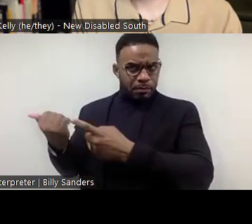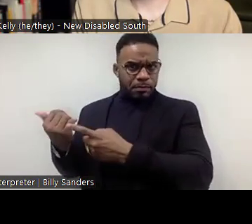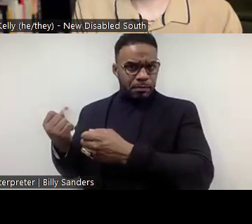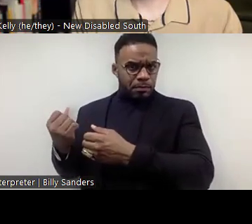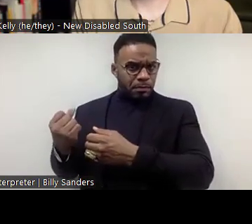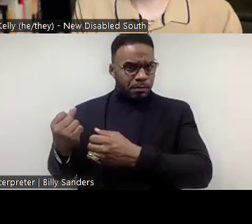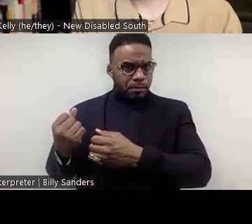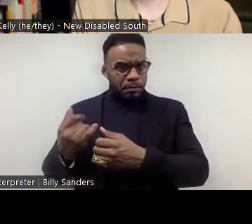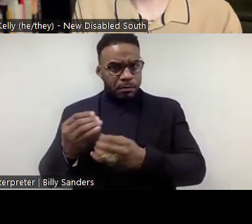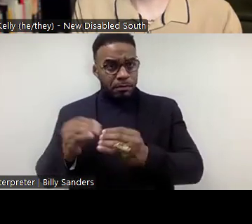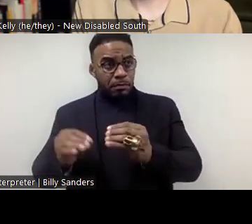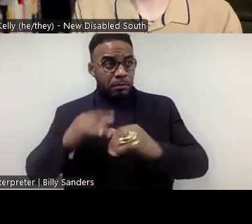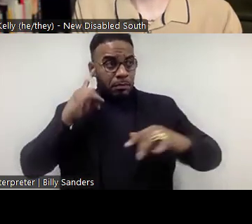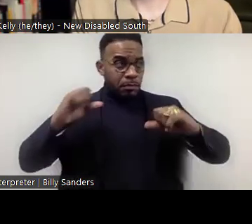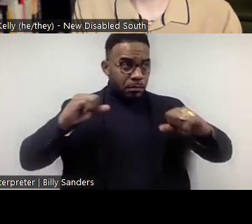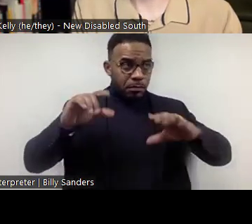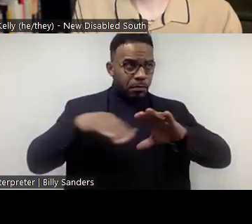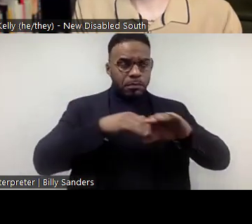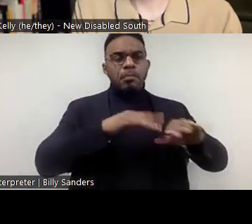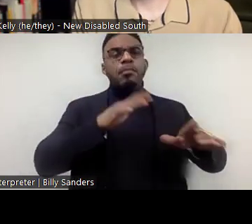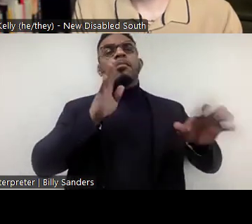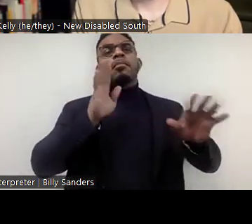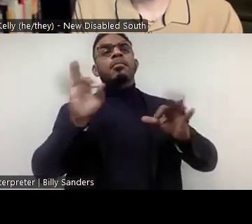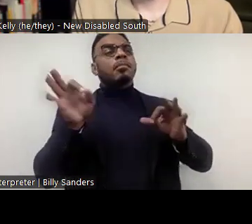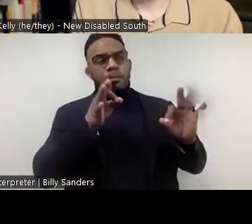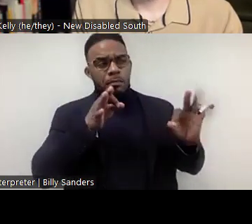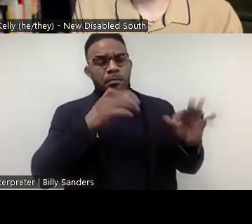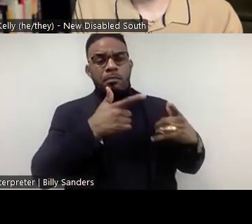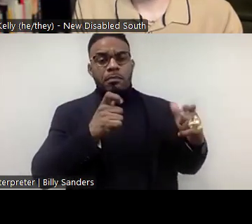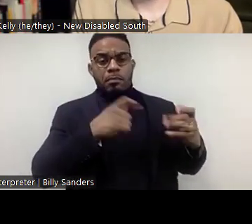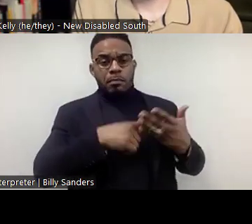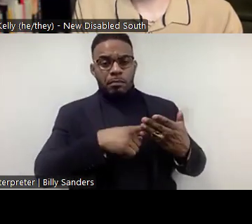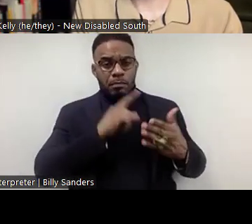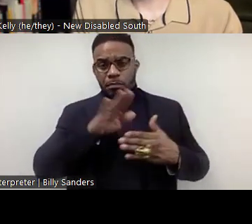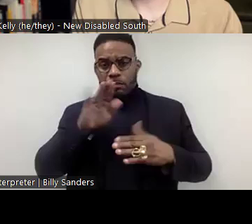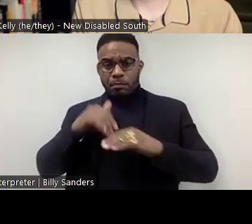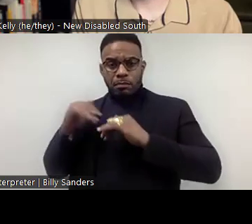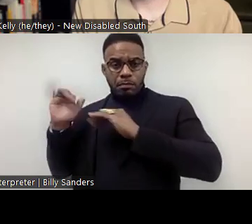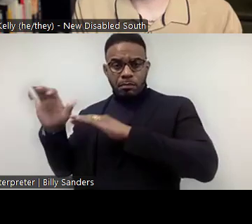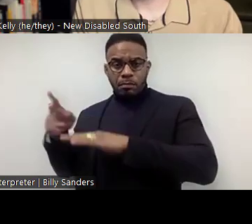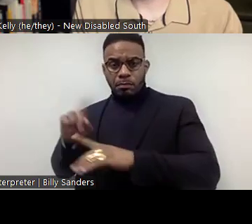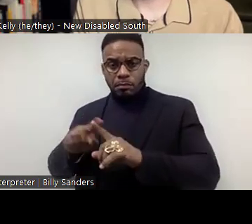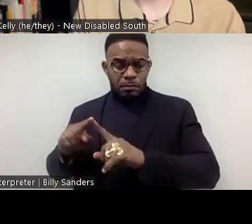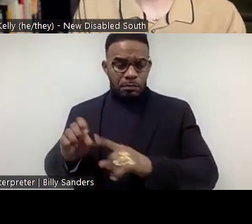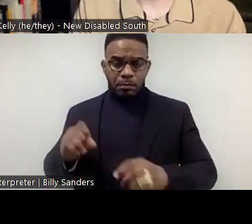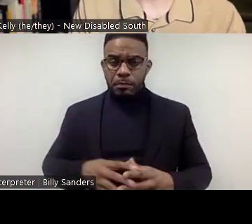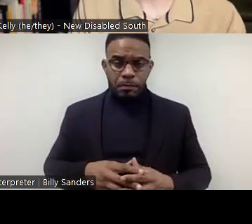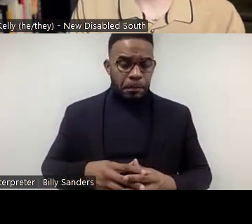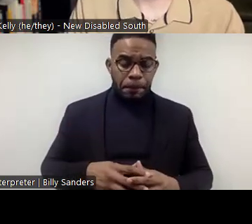hear that chatter, these decision-makers. So the louder the chatter is, then the bigger the discussion is on